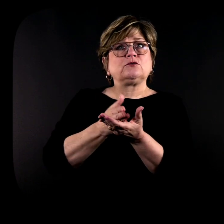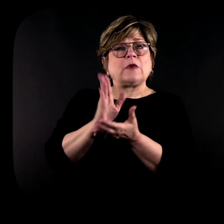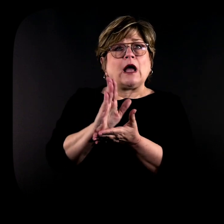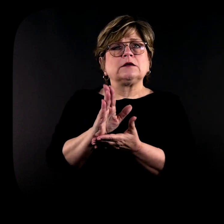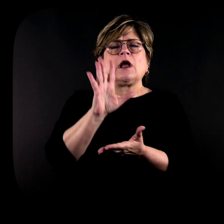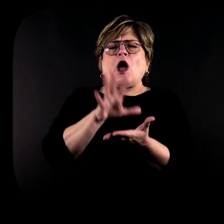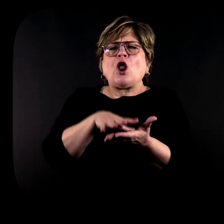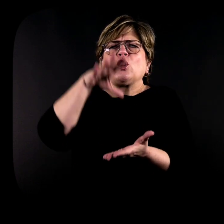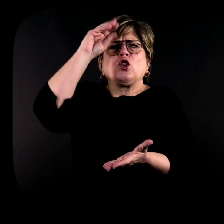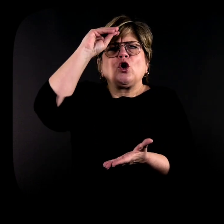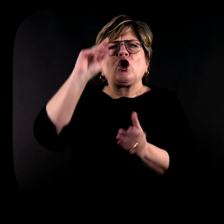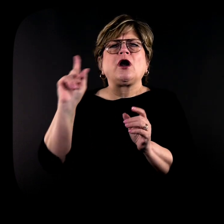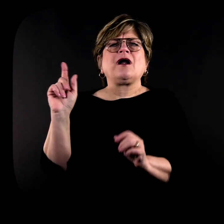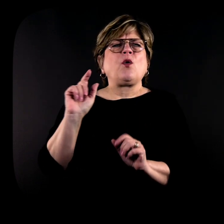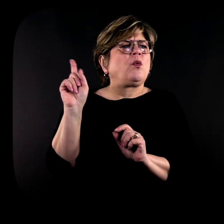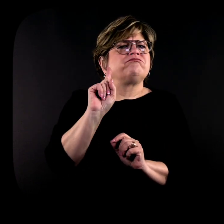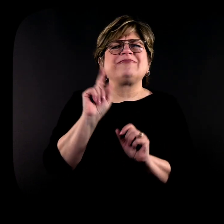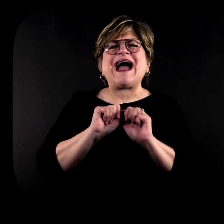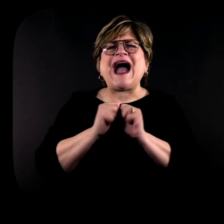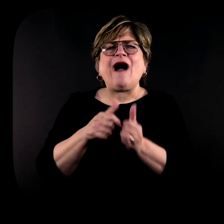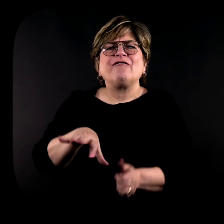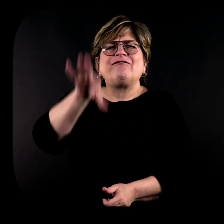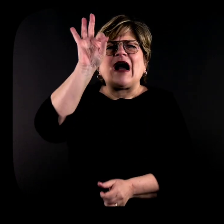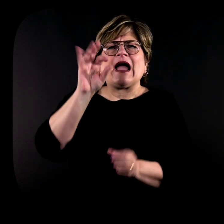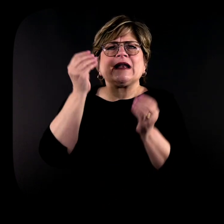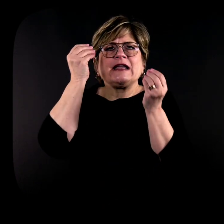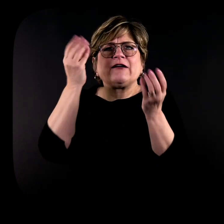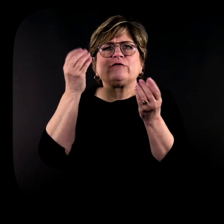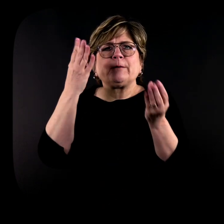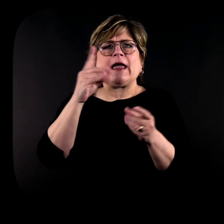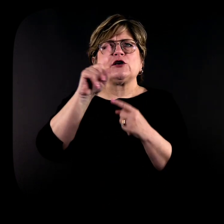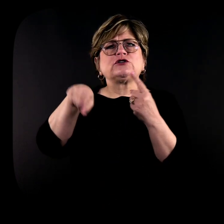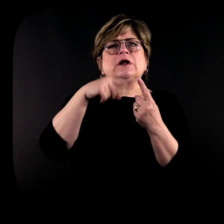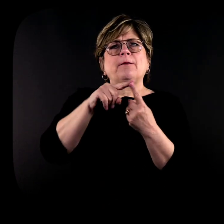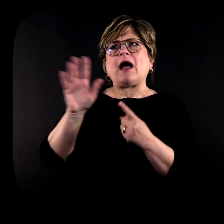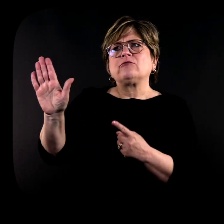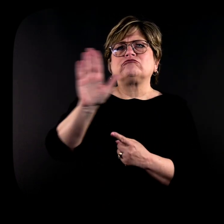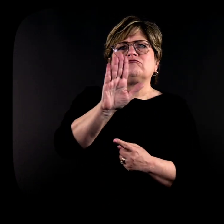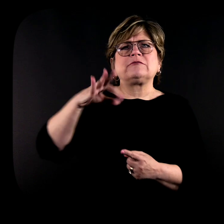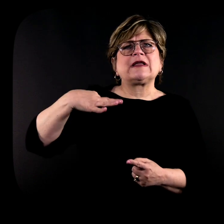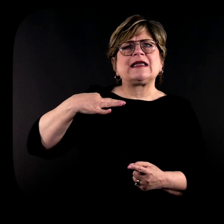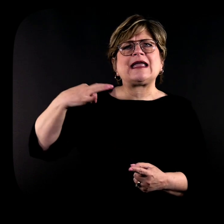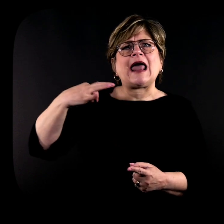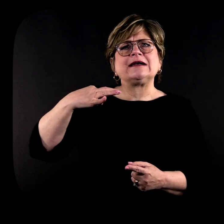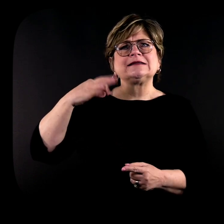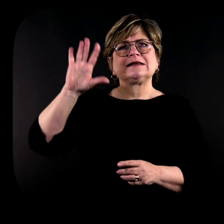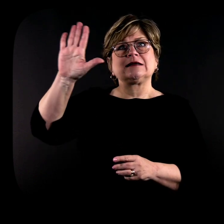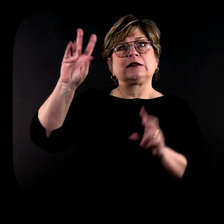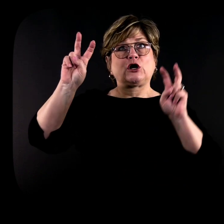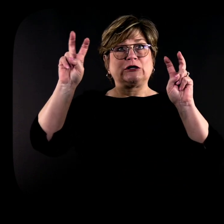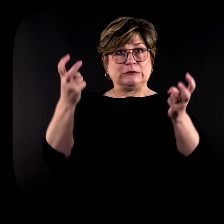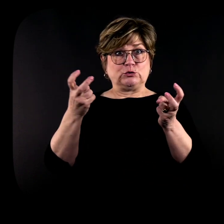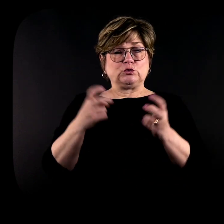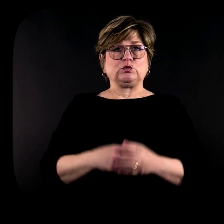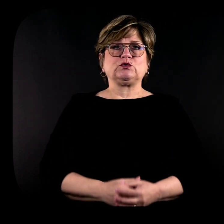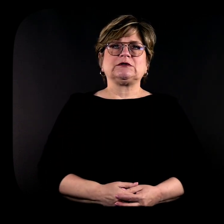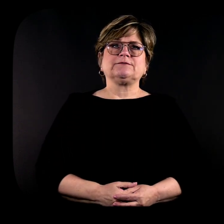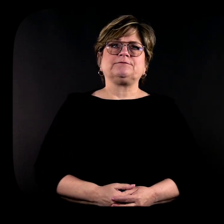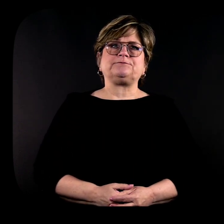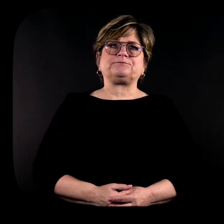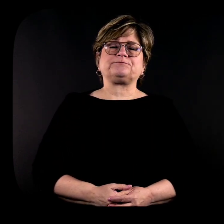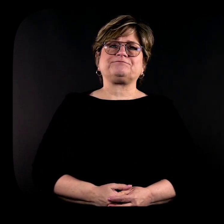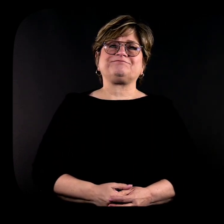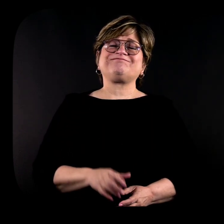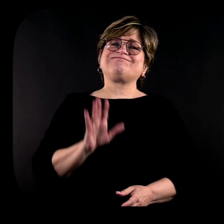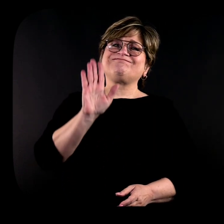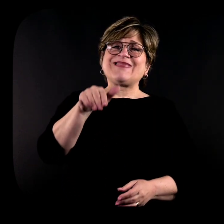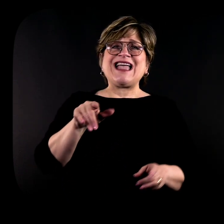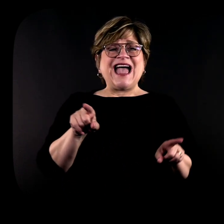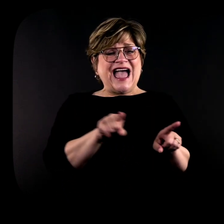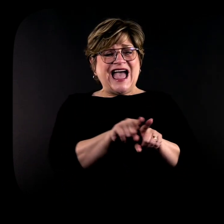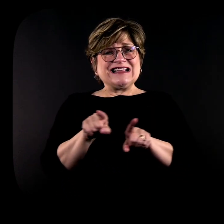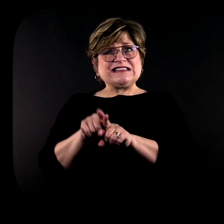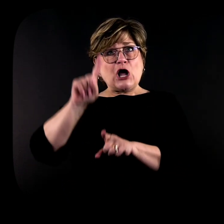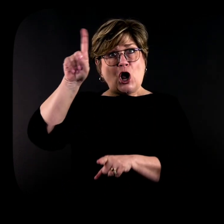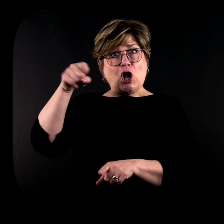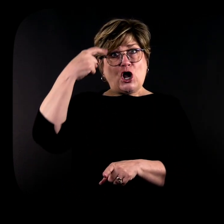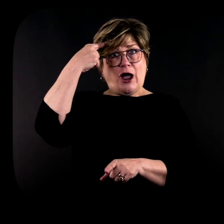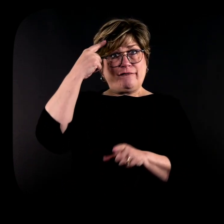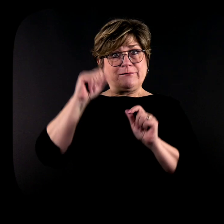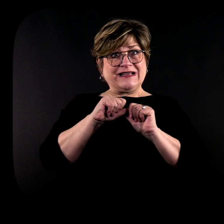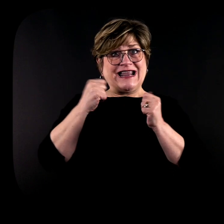your voting rights and learn how to find information about candidates and issues.